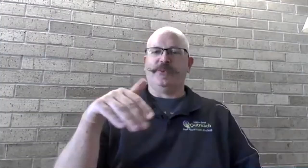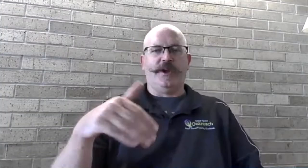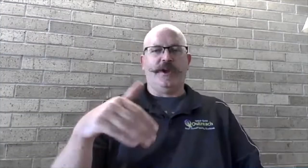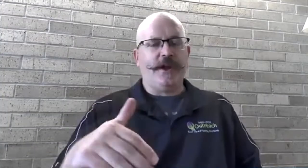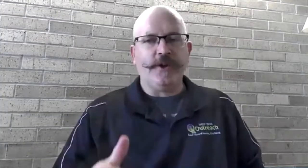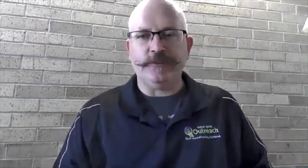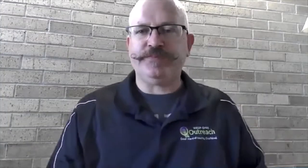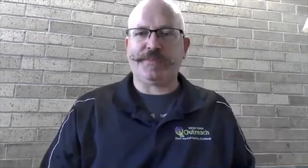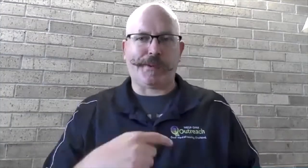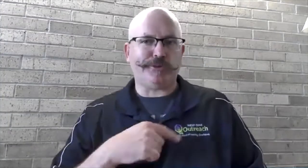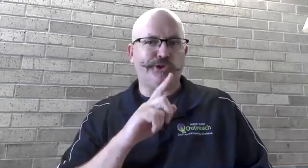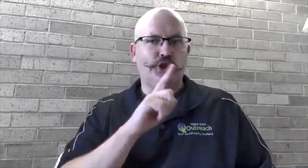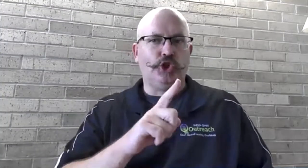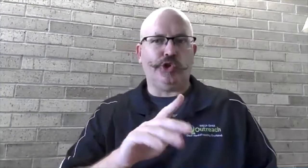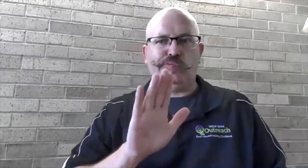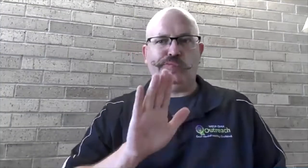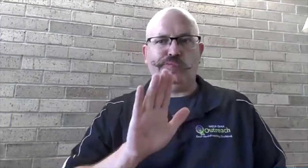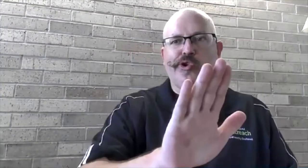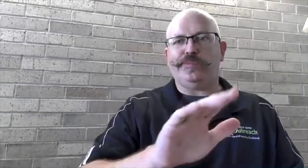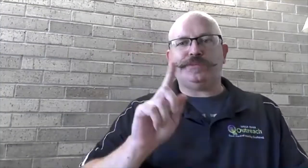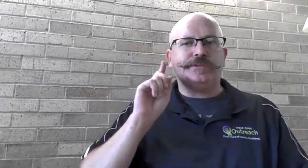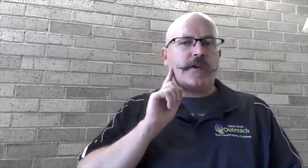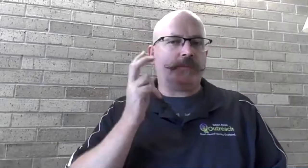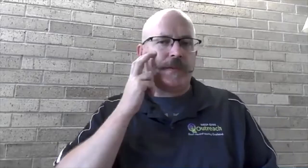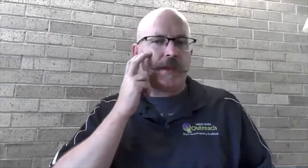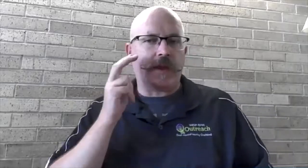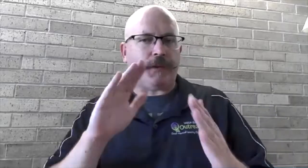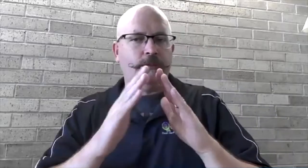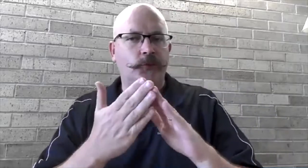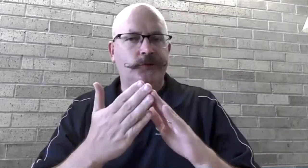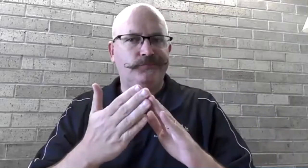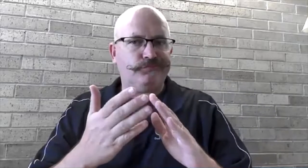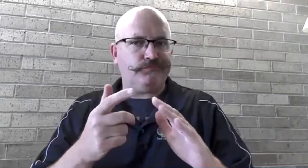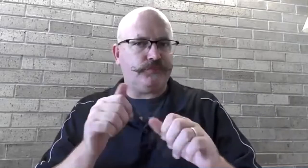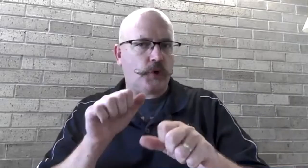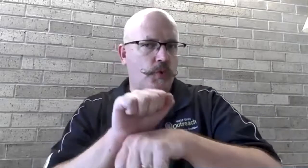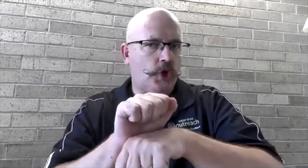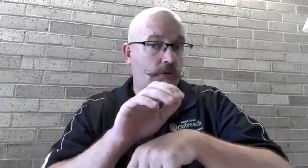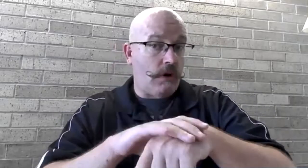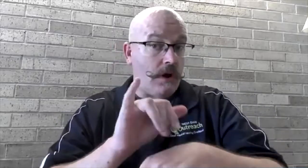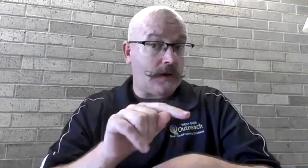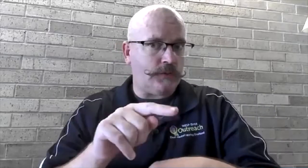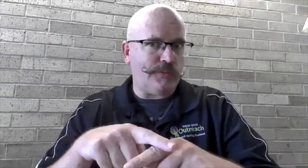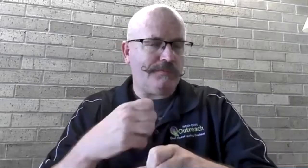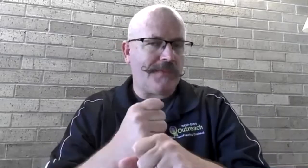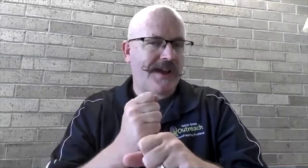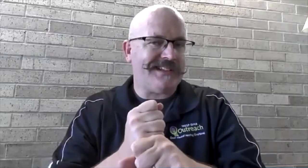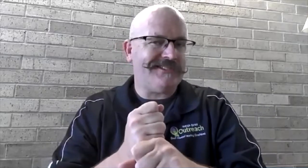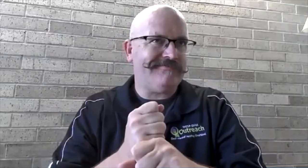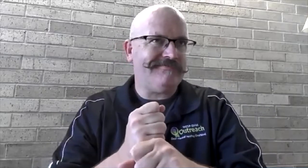that's half the battle there. (Scott) I'm sure that's something that the Deafblind community is working on